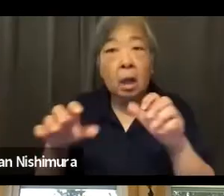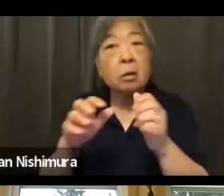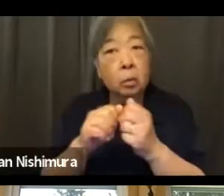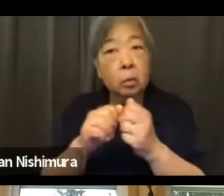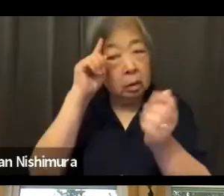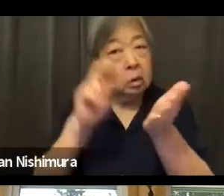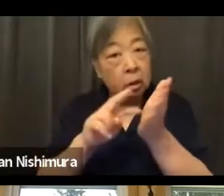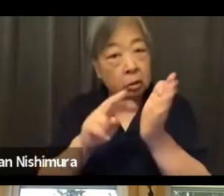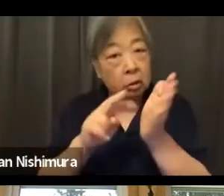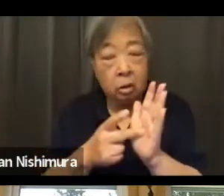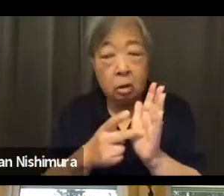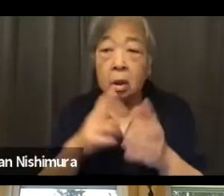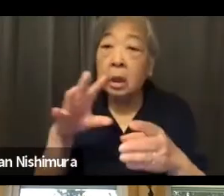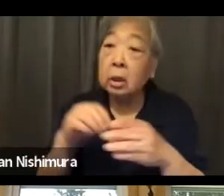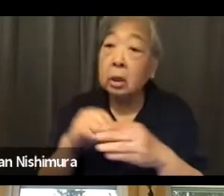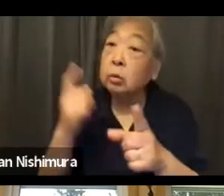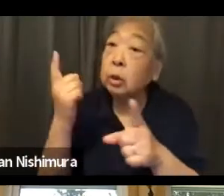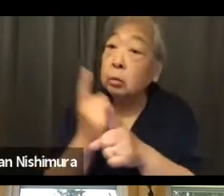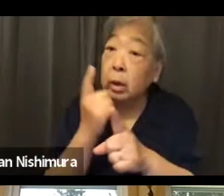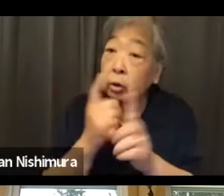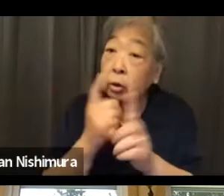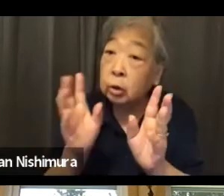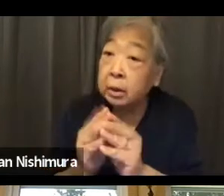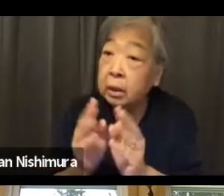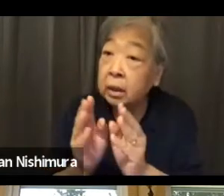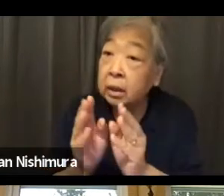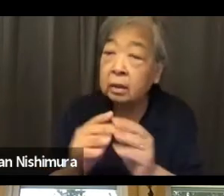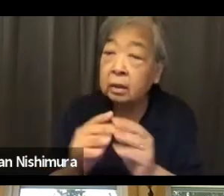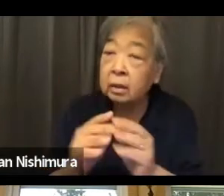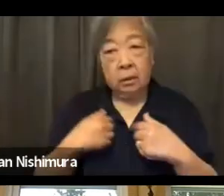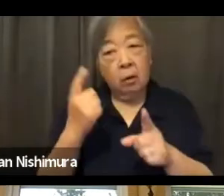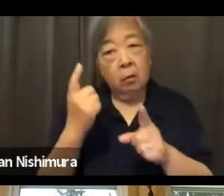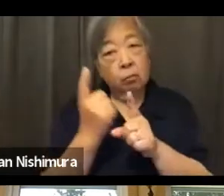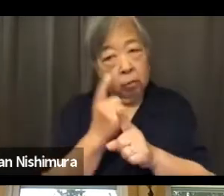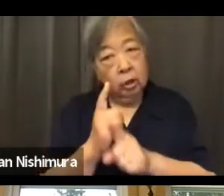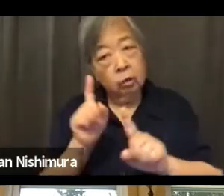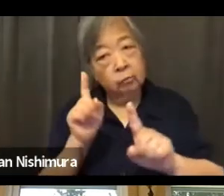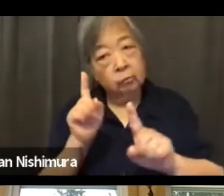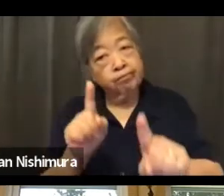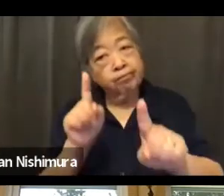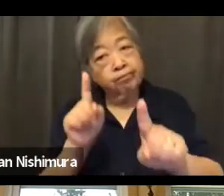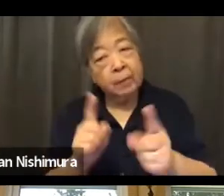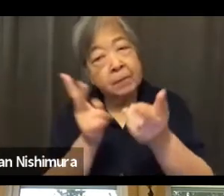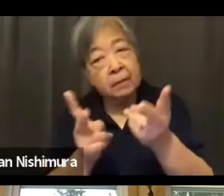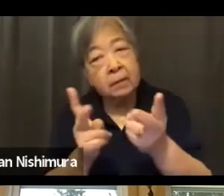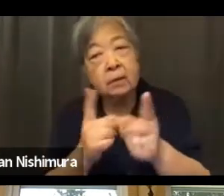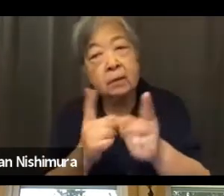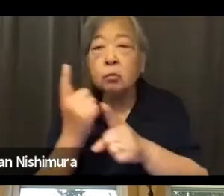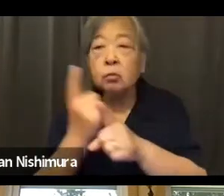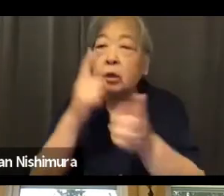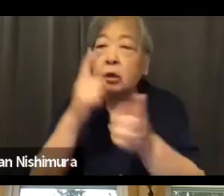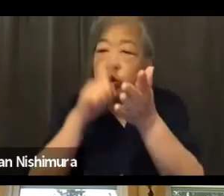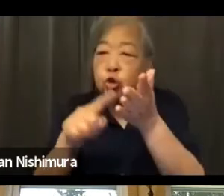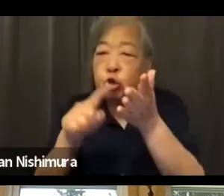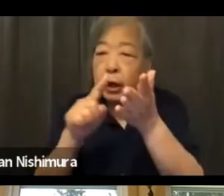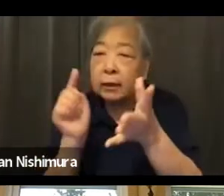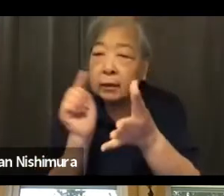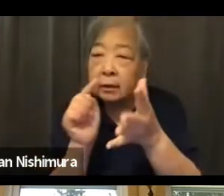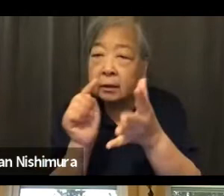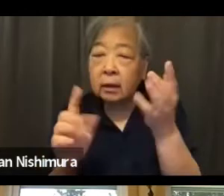regular meetings, regular visits, regular check ins, and it really allows the student